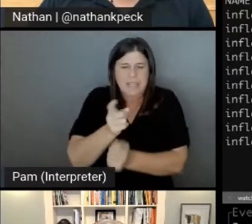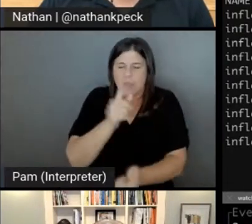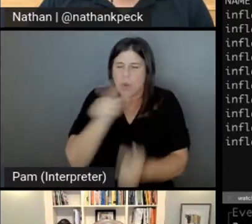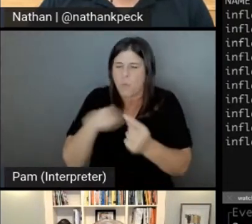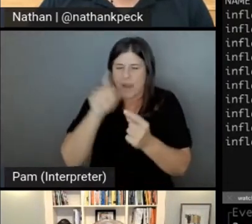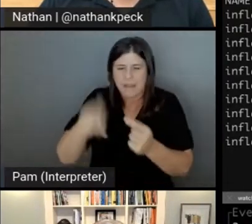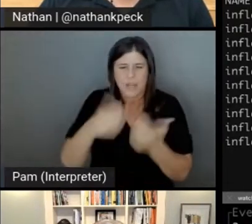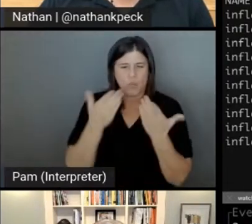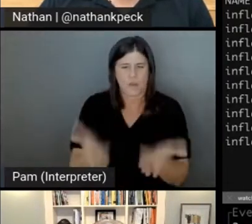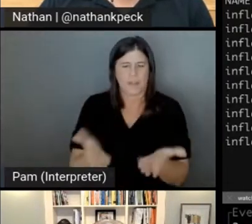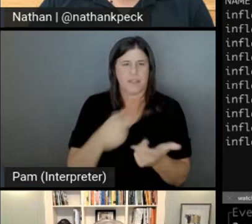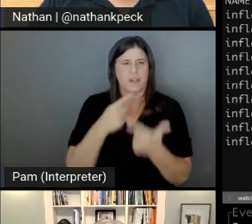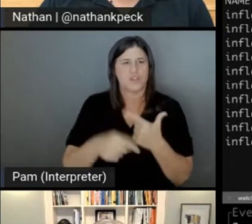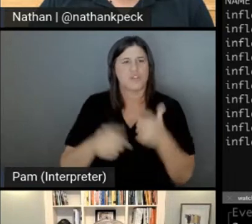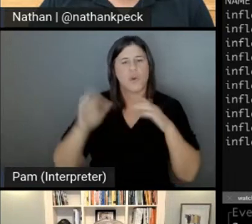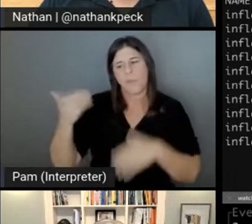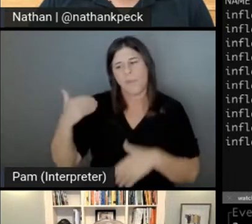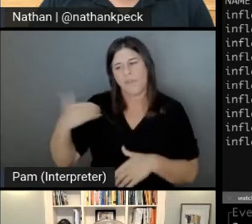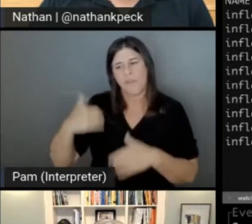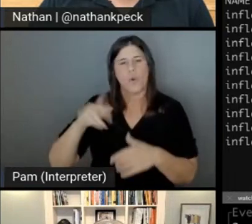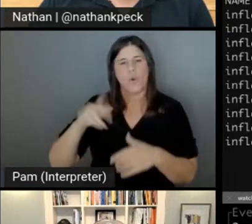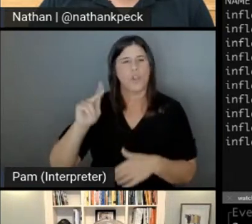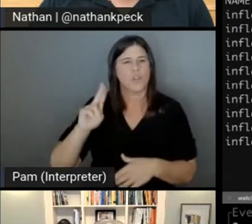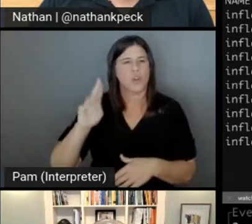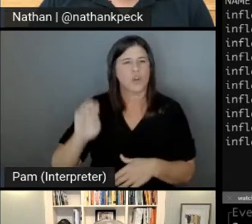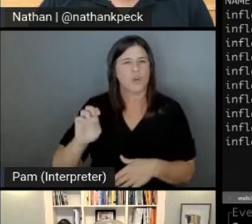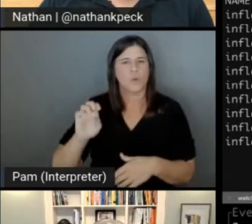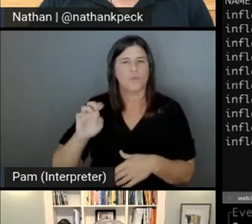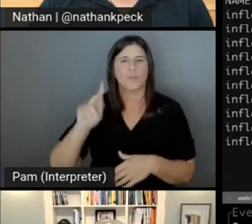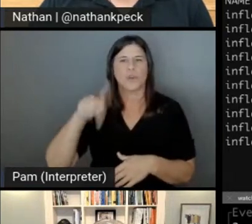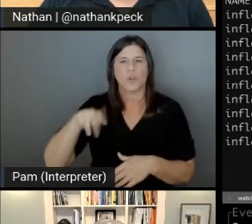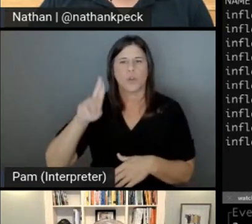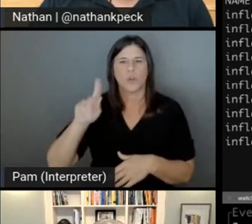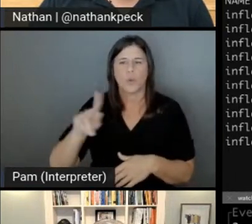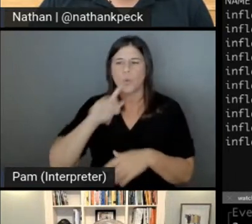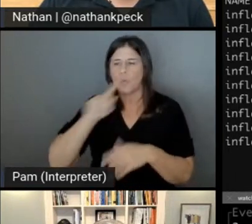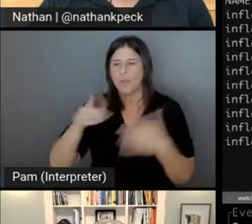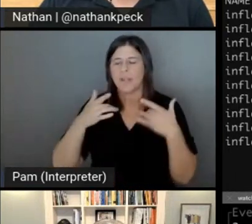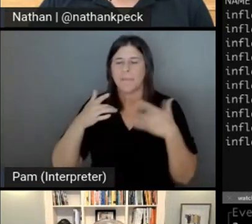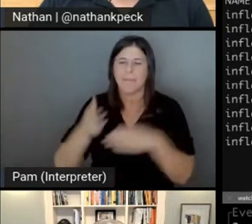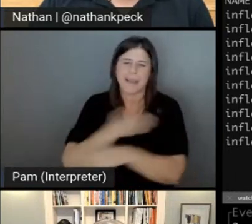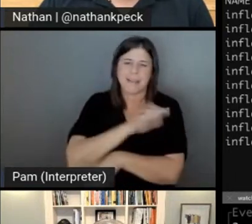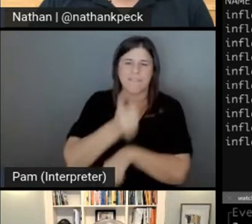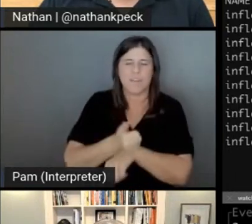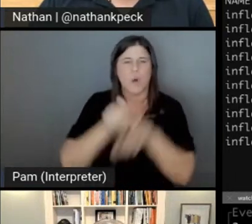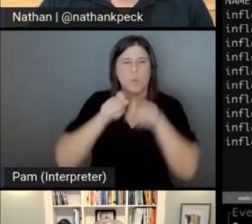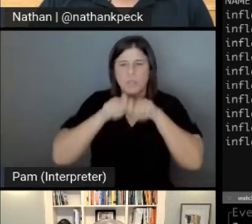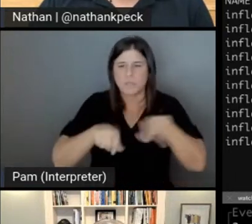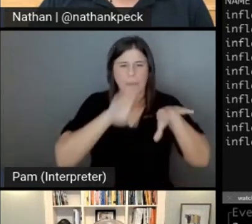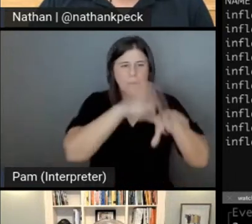the cube scheduler would, by default, attempt to spread your pods across many nodes because those nodes already exist.